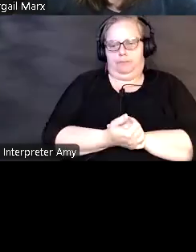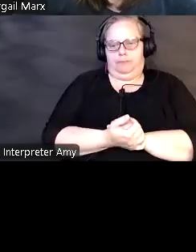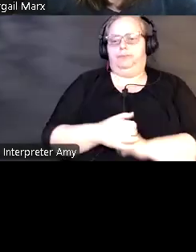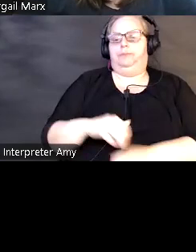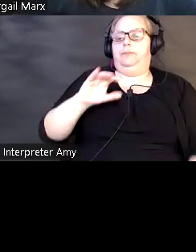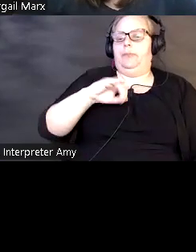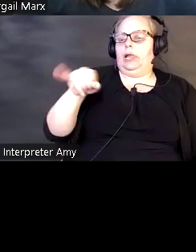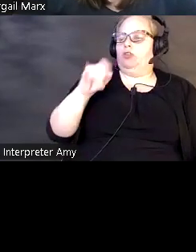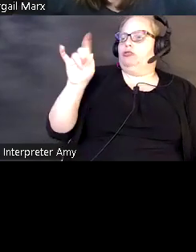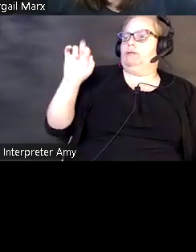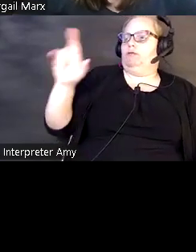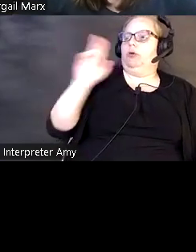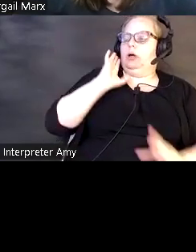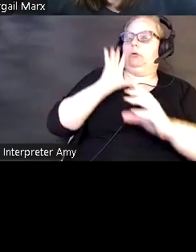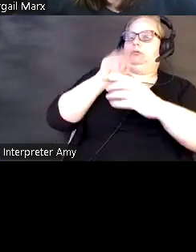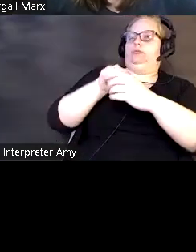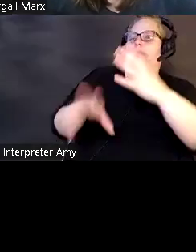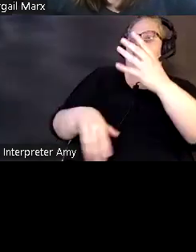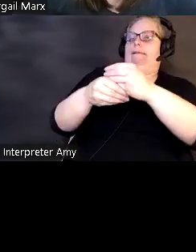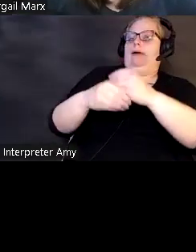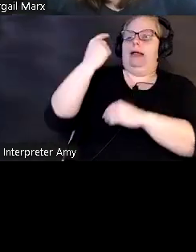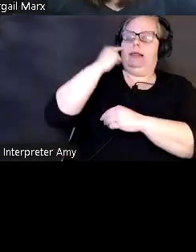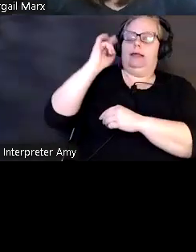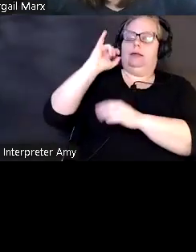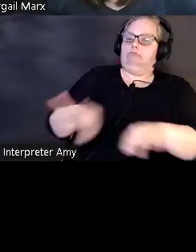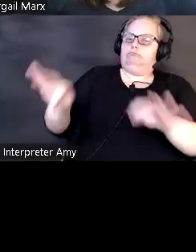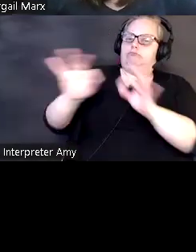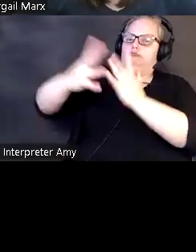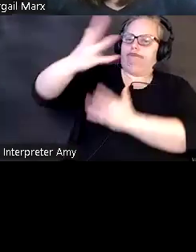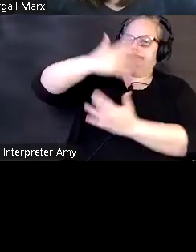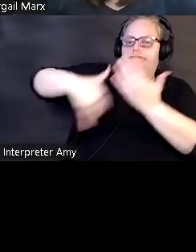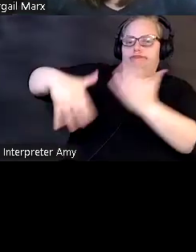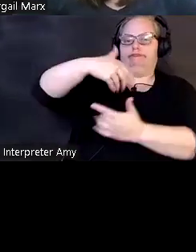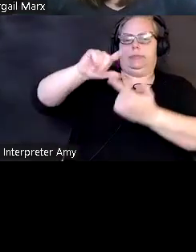I think it's really important, the socialization, respect, this friendship, are really important to